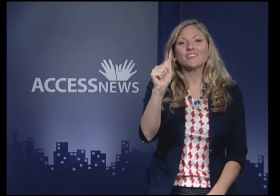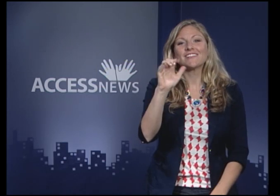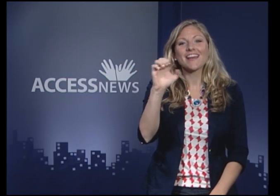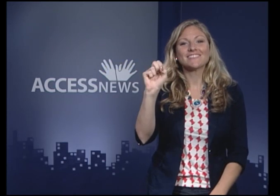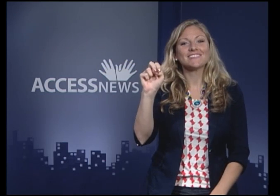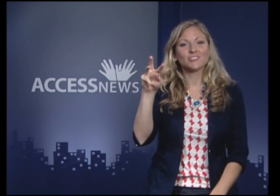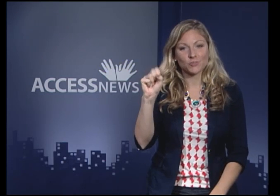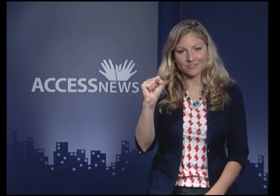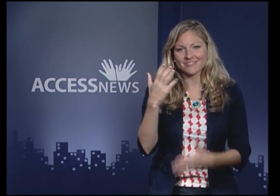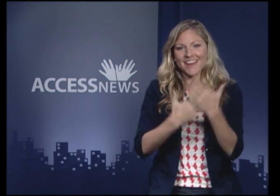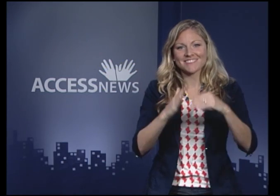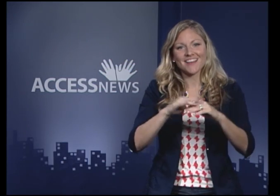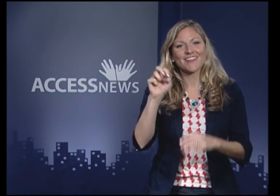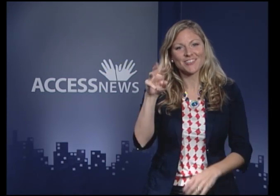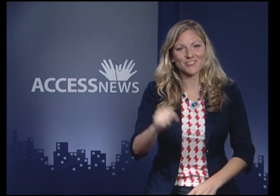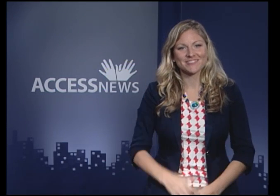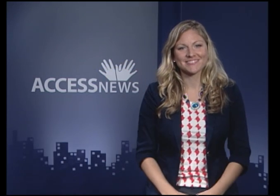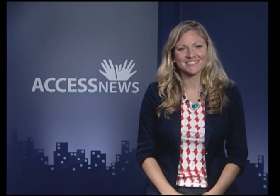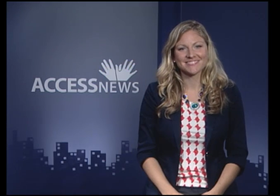You're watching ACCESS News, Hands- on News!